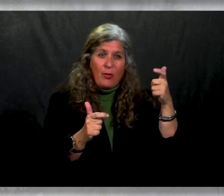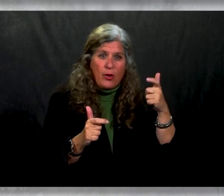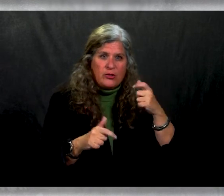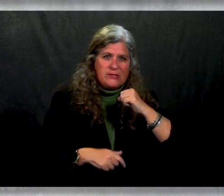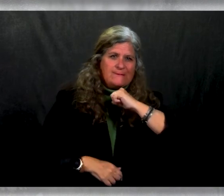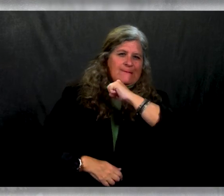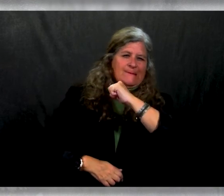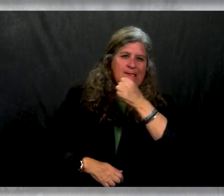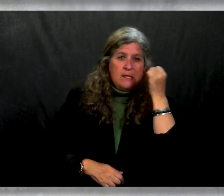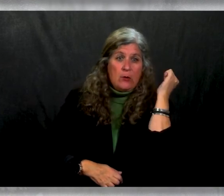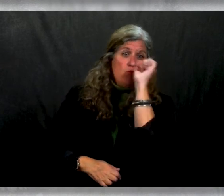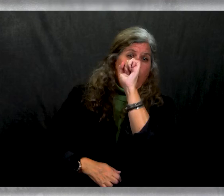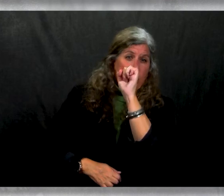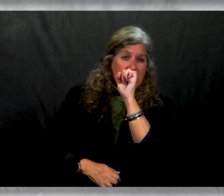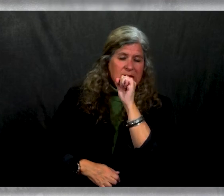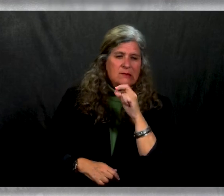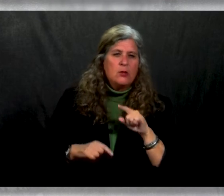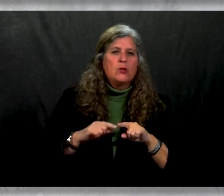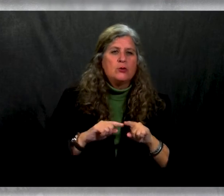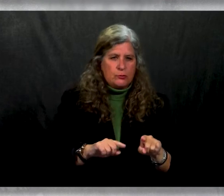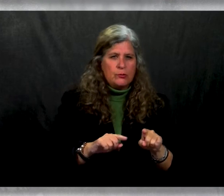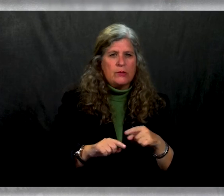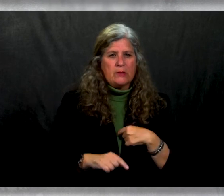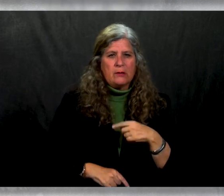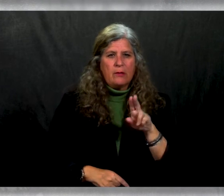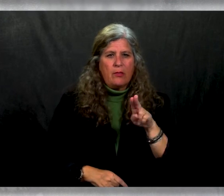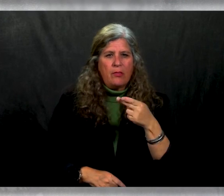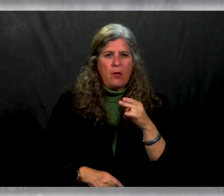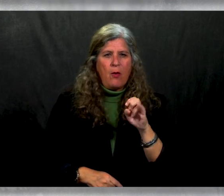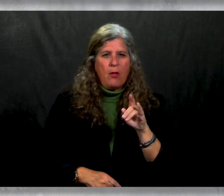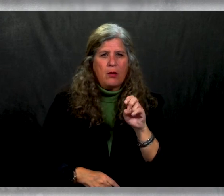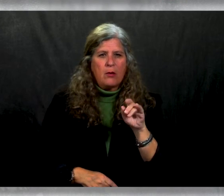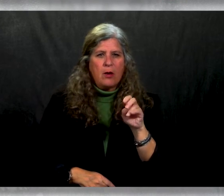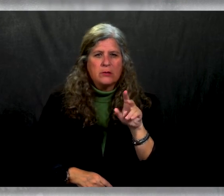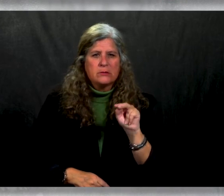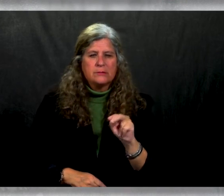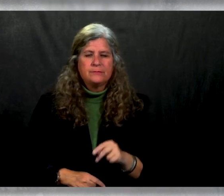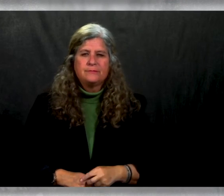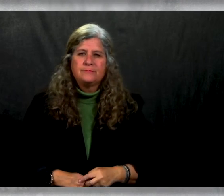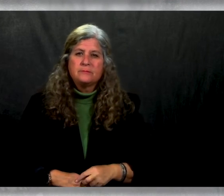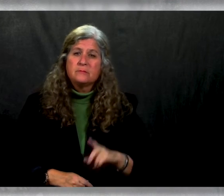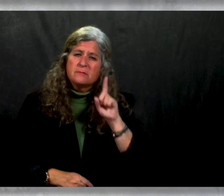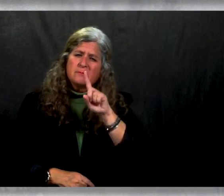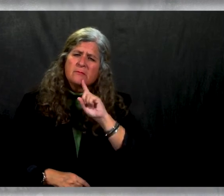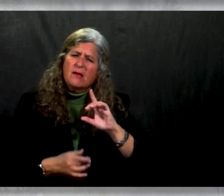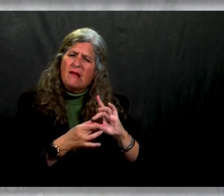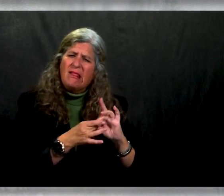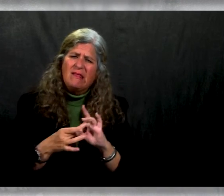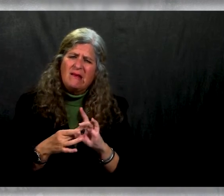in Jewish resistance during the Holocaust. Was there a link between where we are now